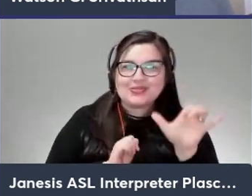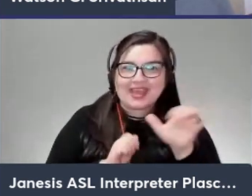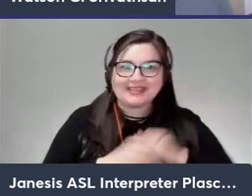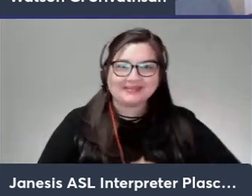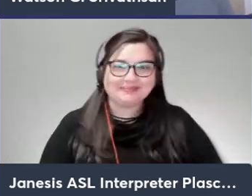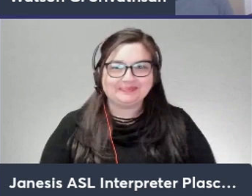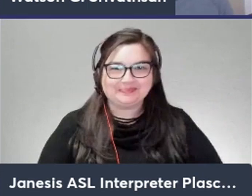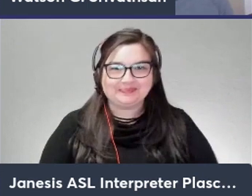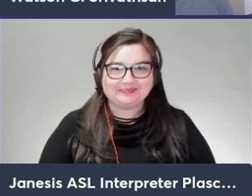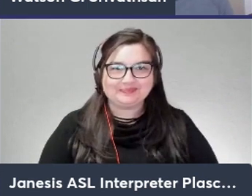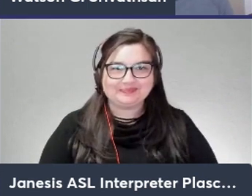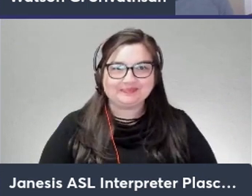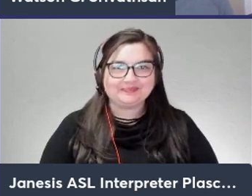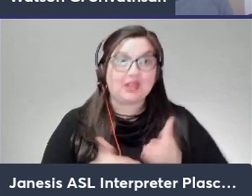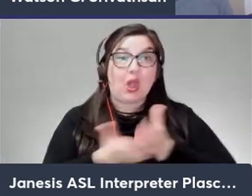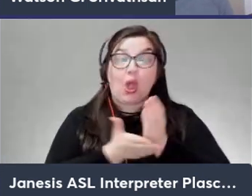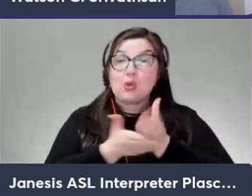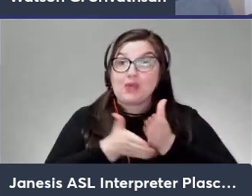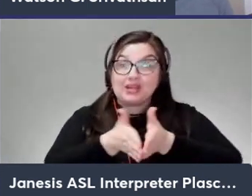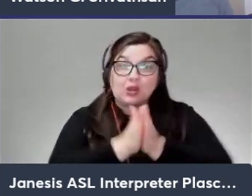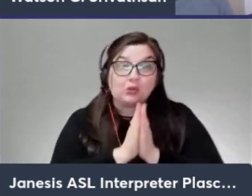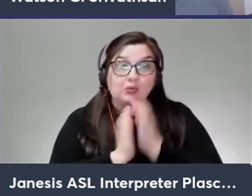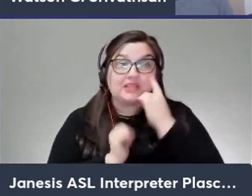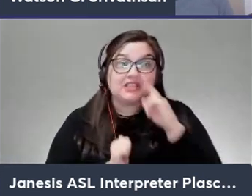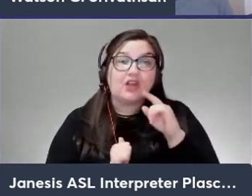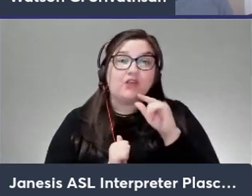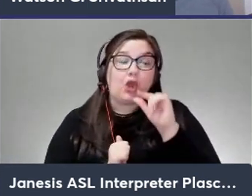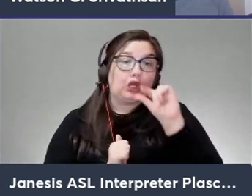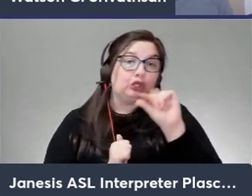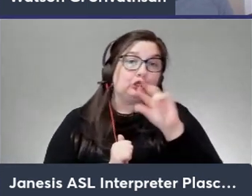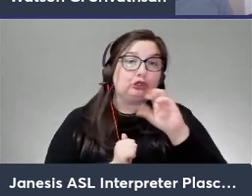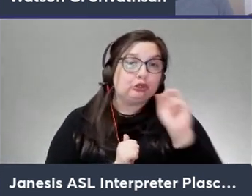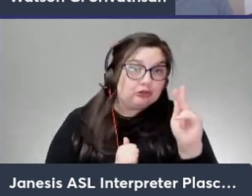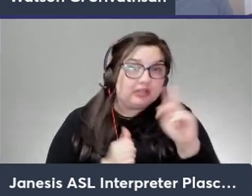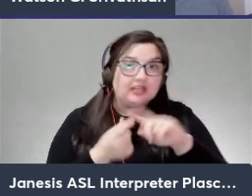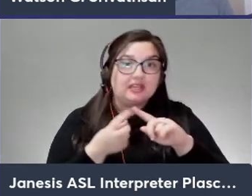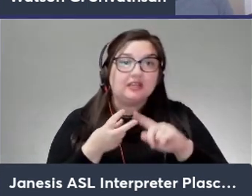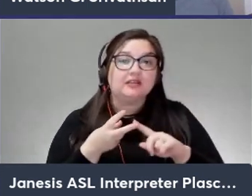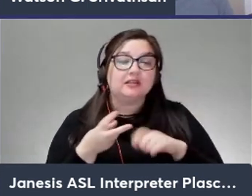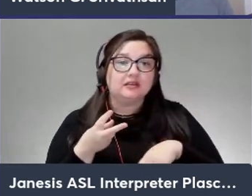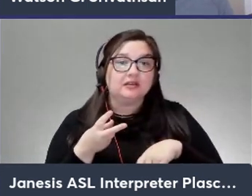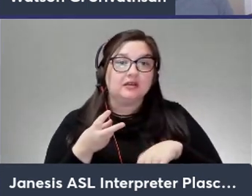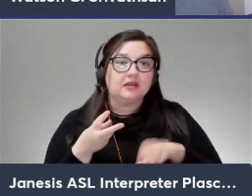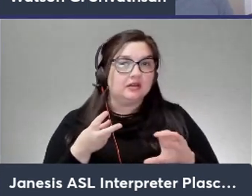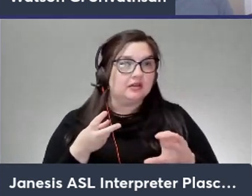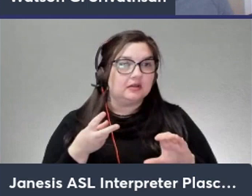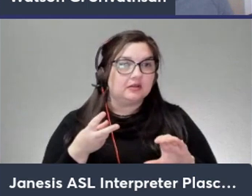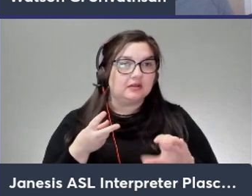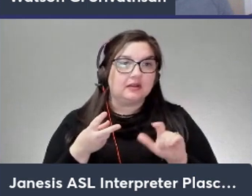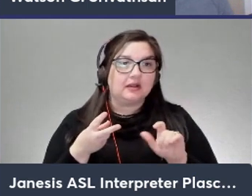All right, we got a request for Greek or Tamil. Do we support any of those? We do.